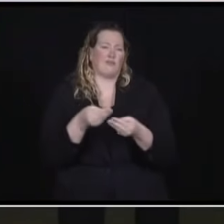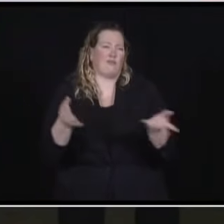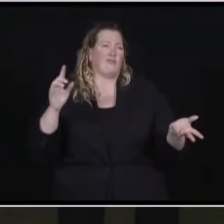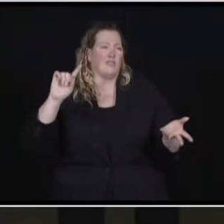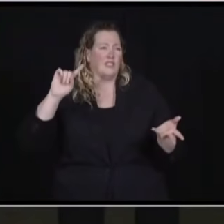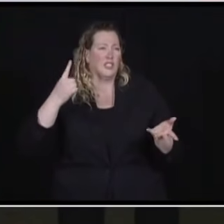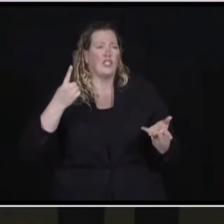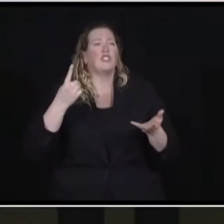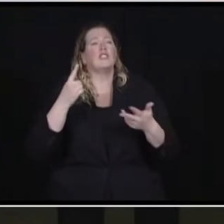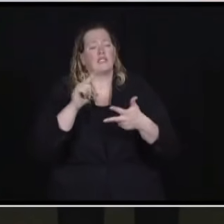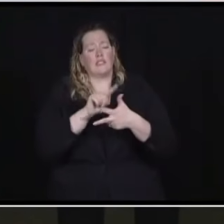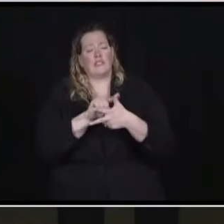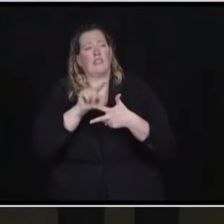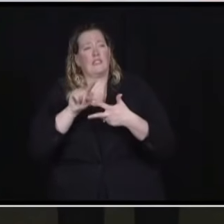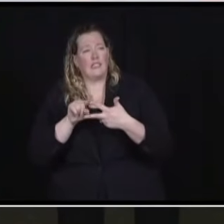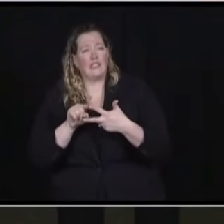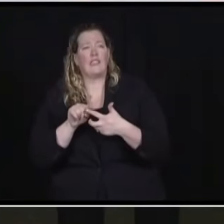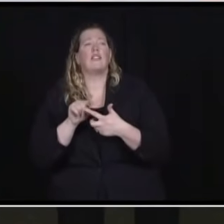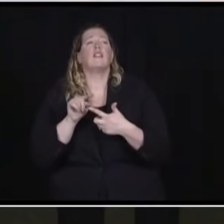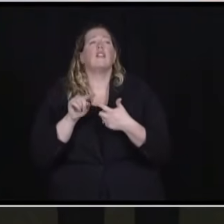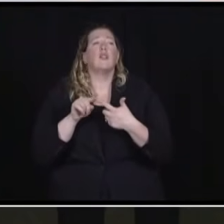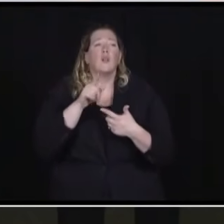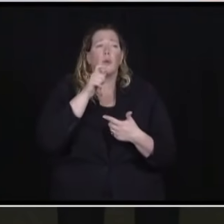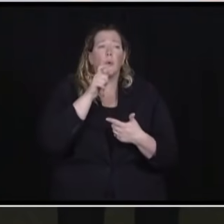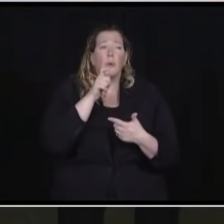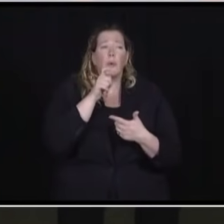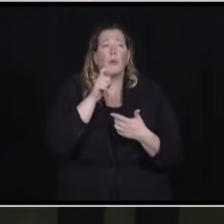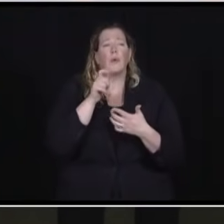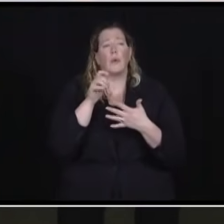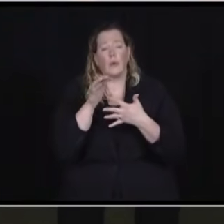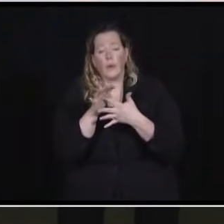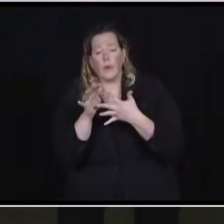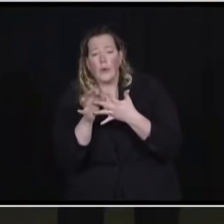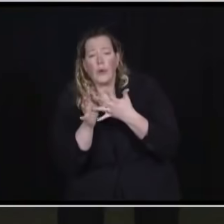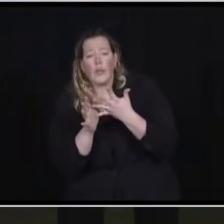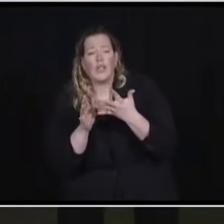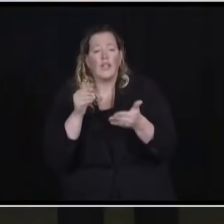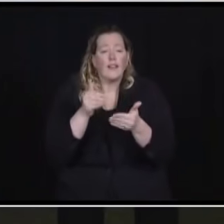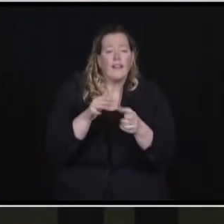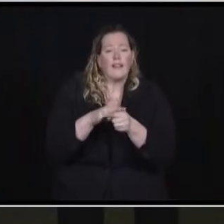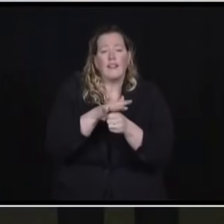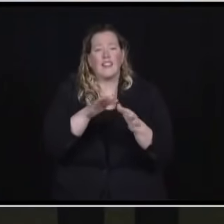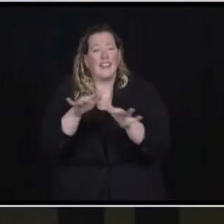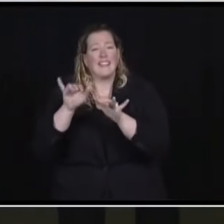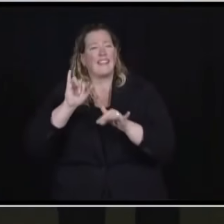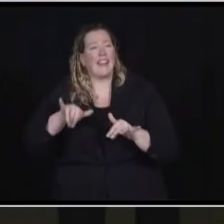Yeah, I do think it is right the vulnerable get access to the vaccines first and then those